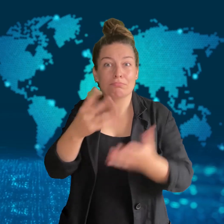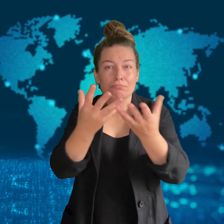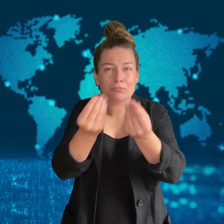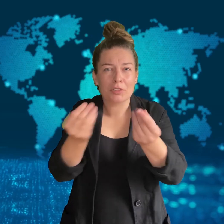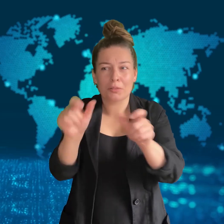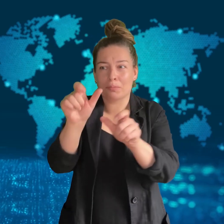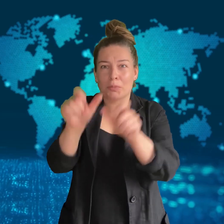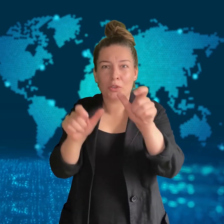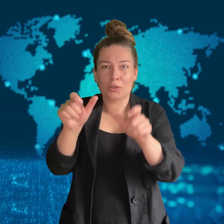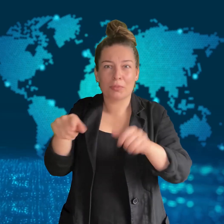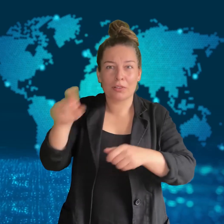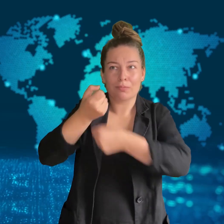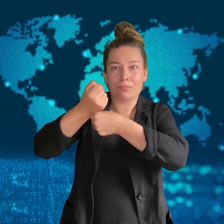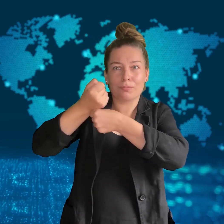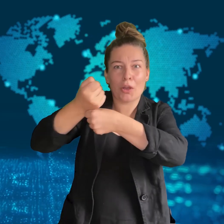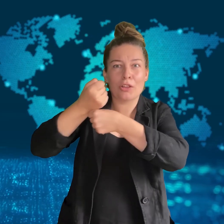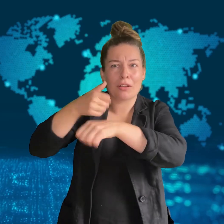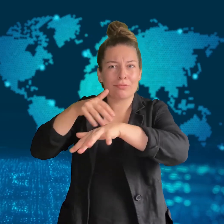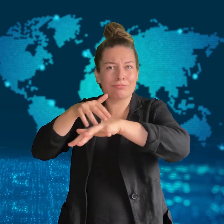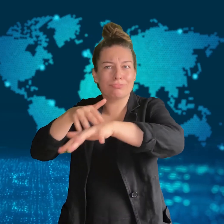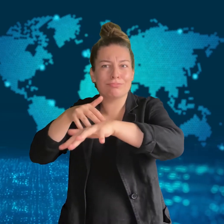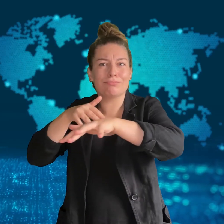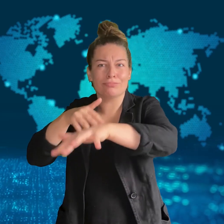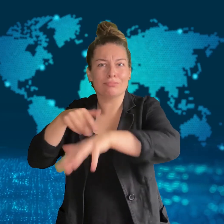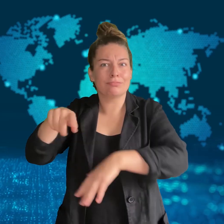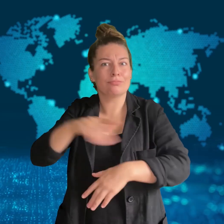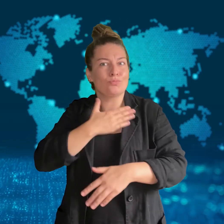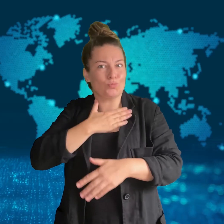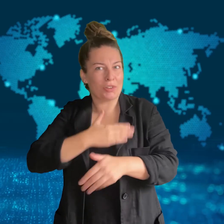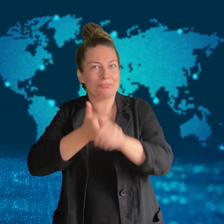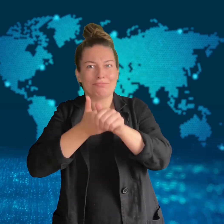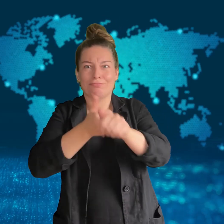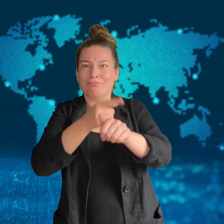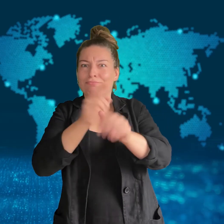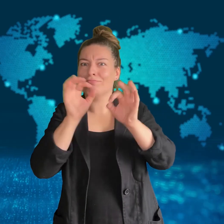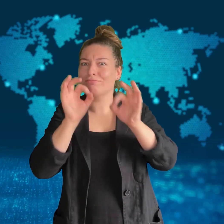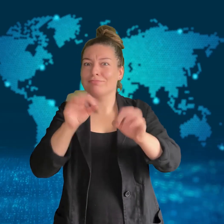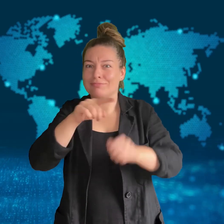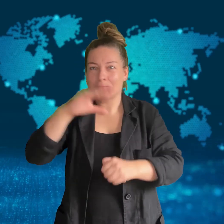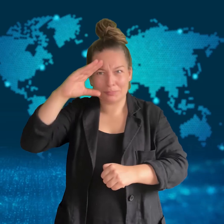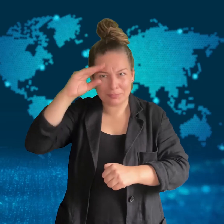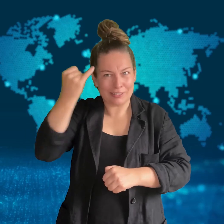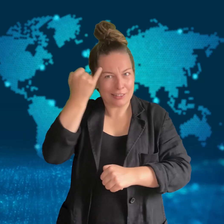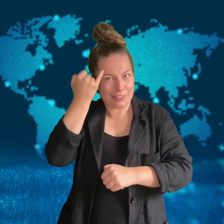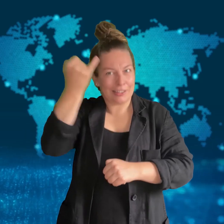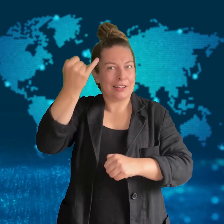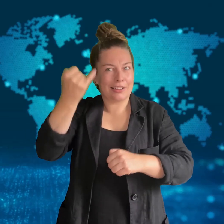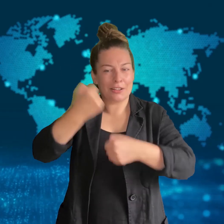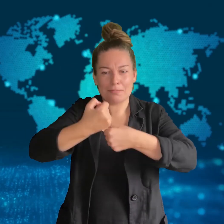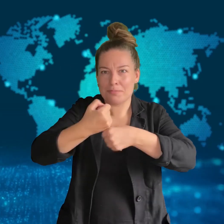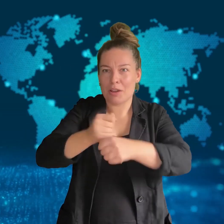The protesters adopted the song because of the way it reflected